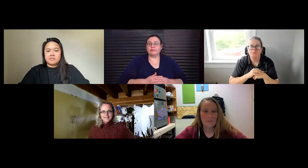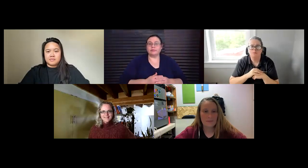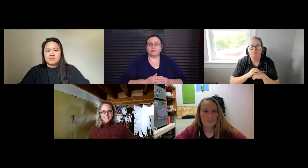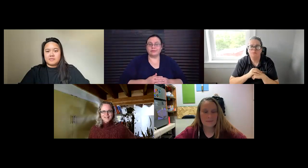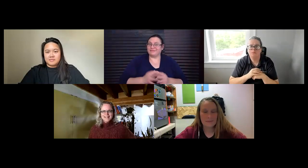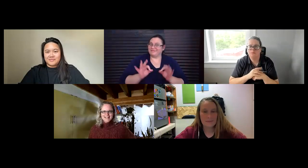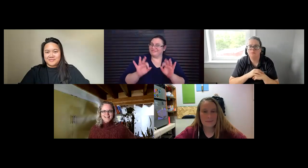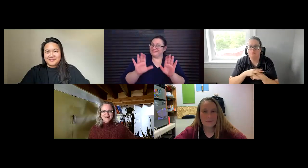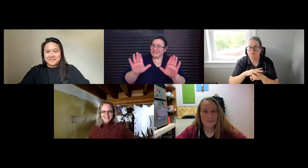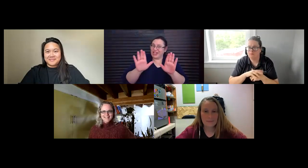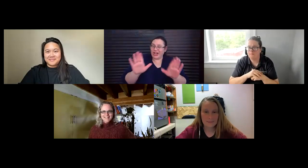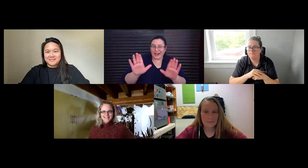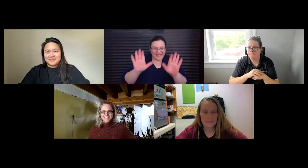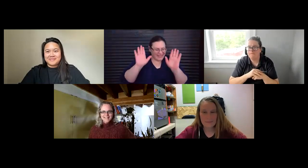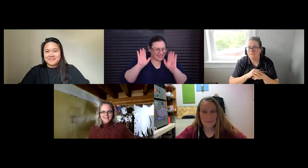Fantastic.